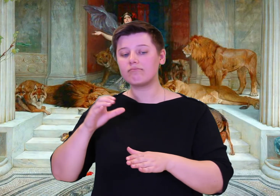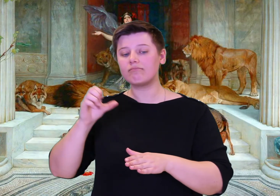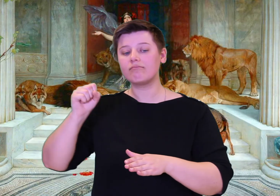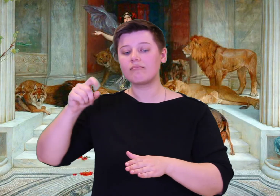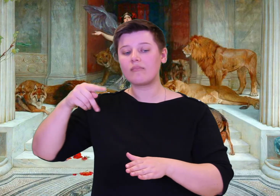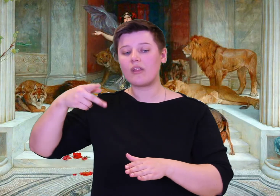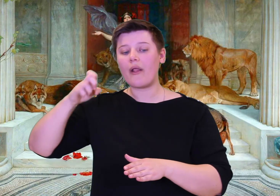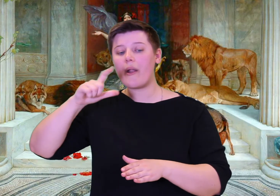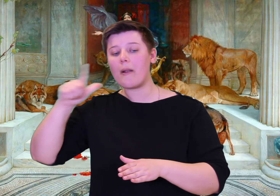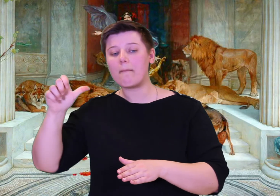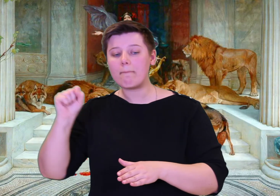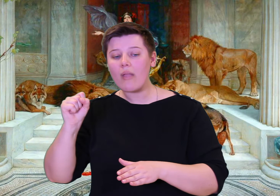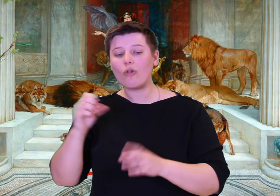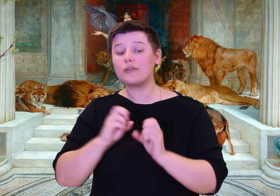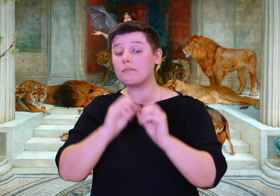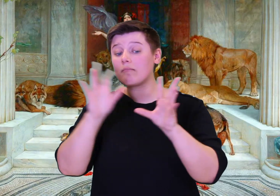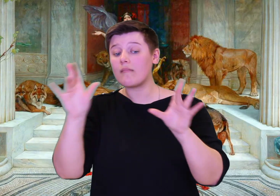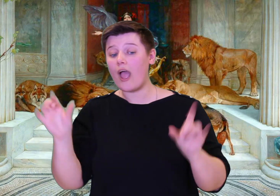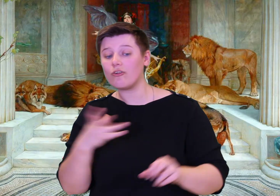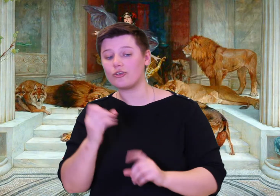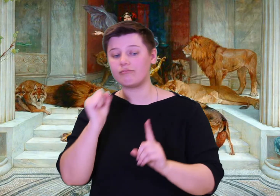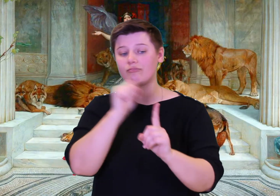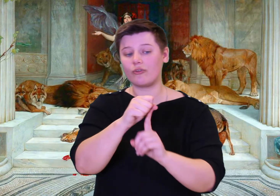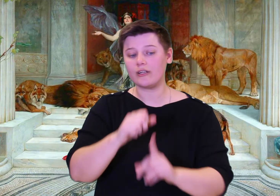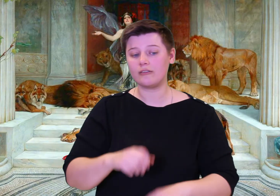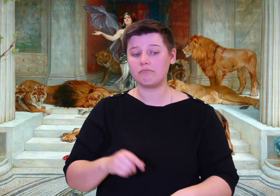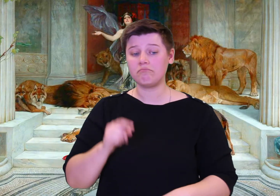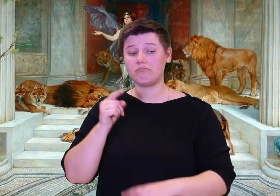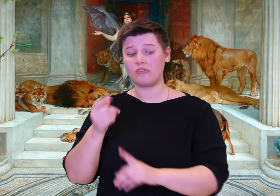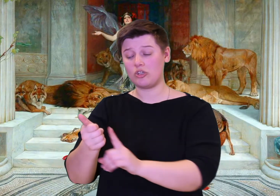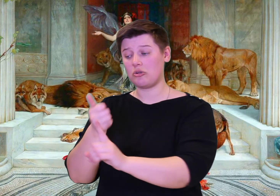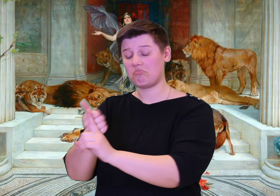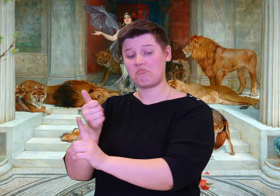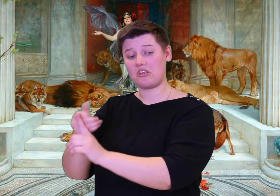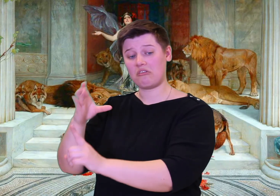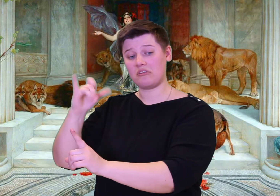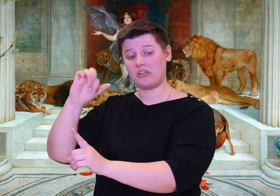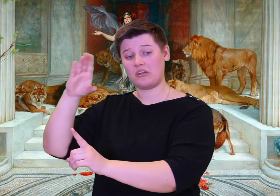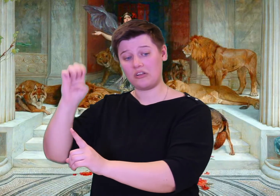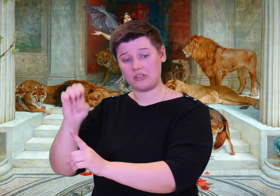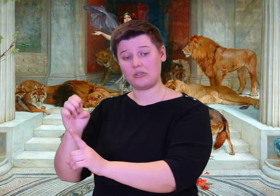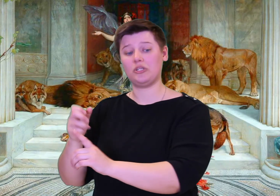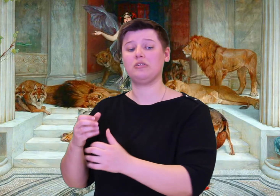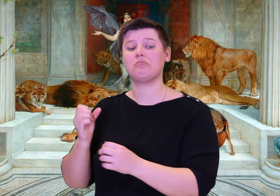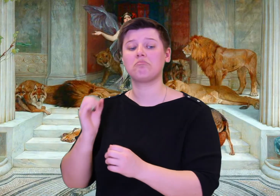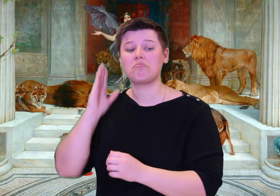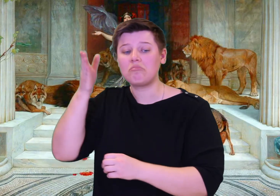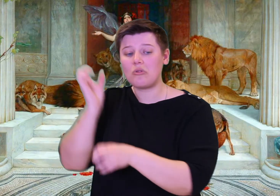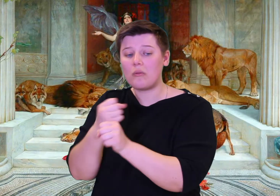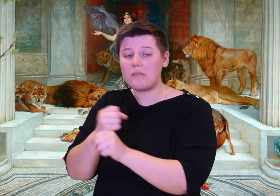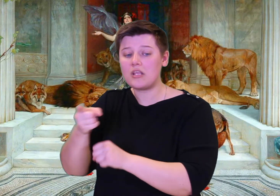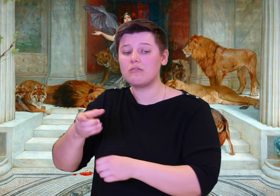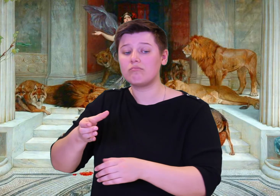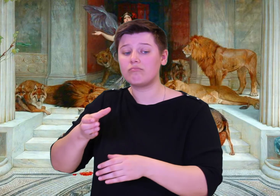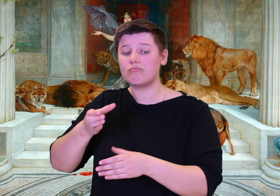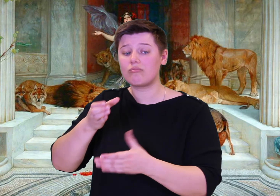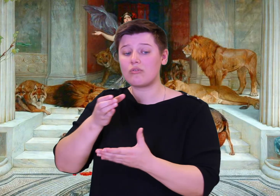If you try that, you will not get back home. You will stay here with them.